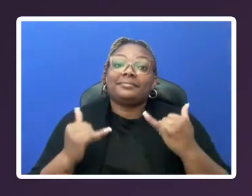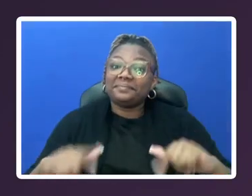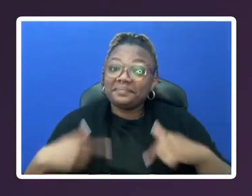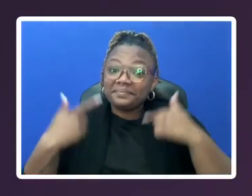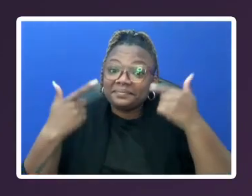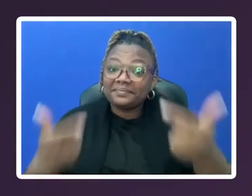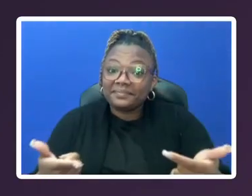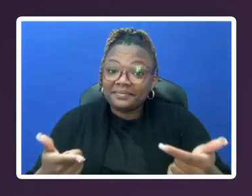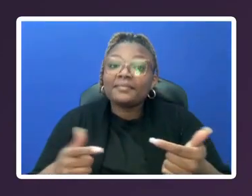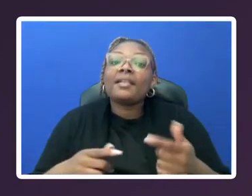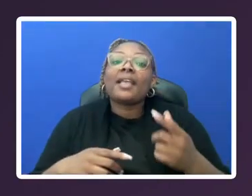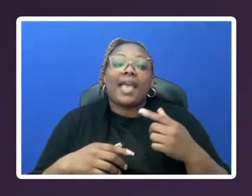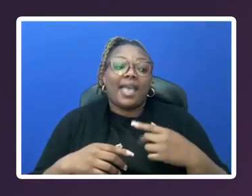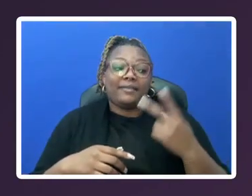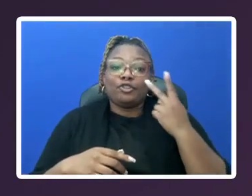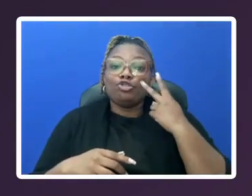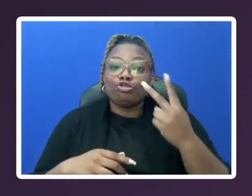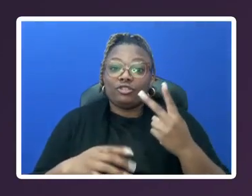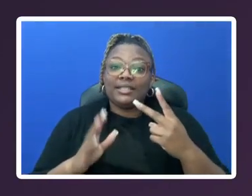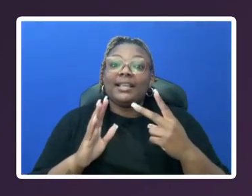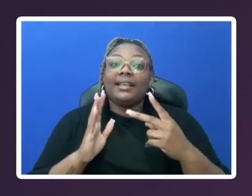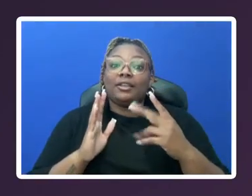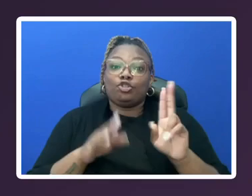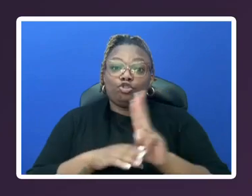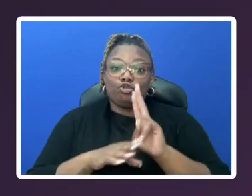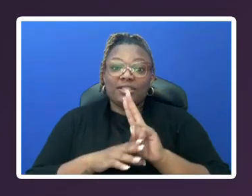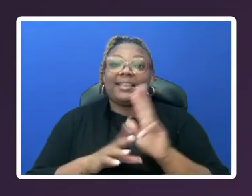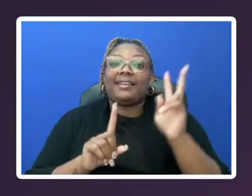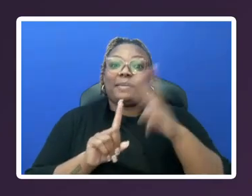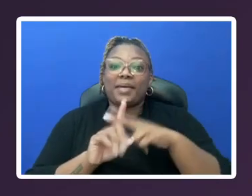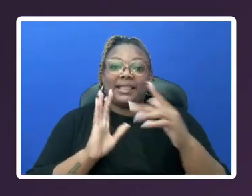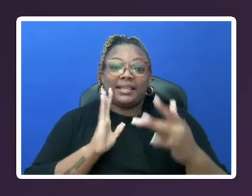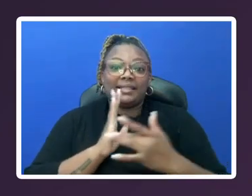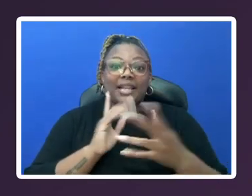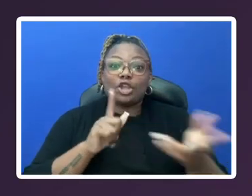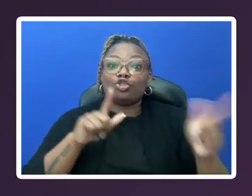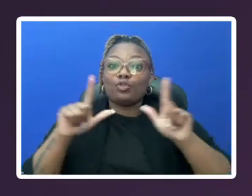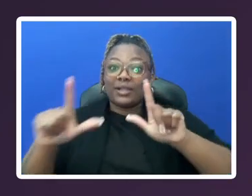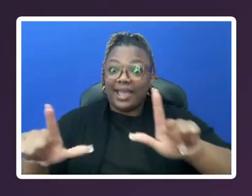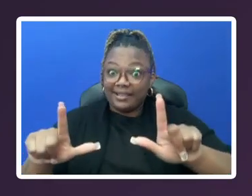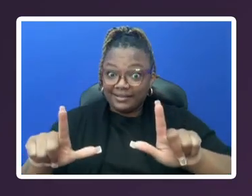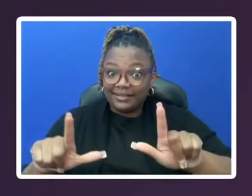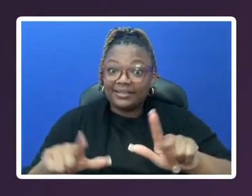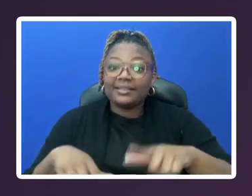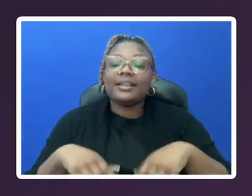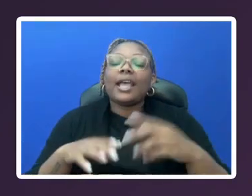technological lens -- or sorry, after looking at the image, what open-ended questions can you